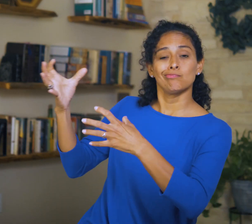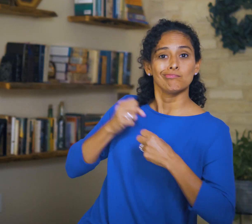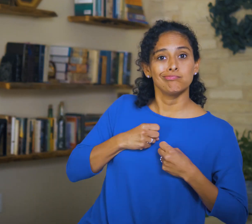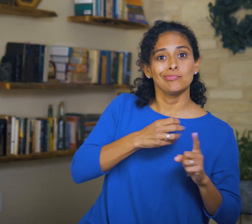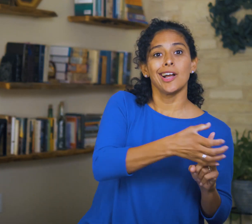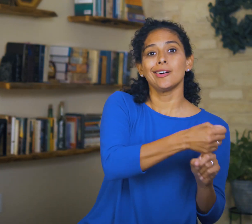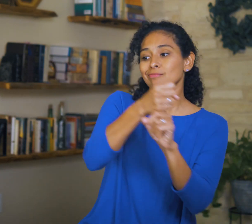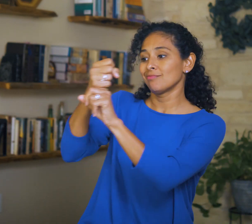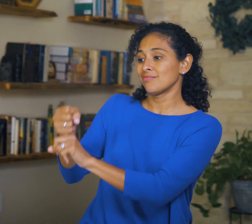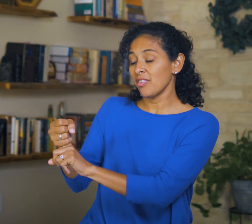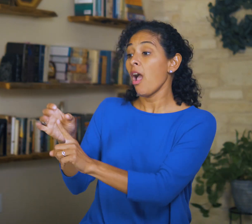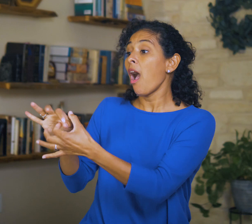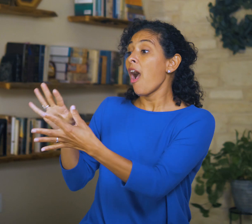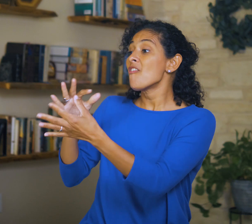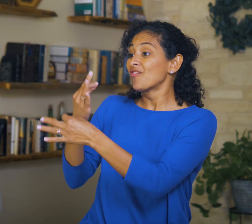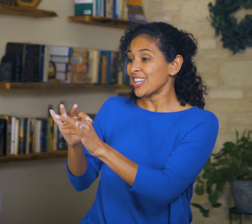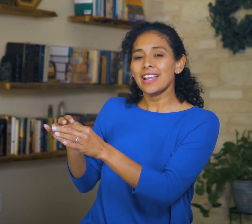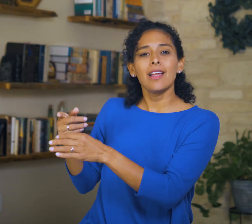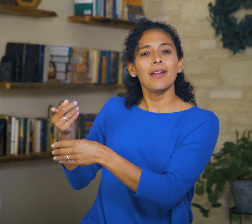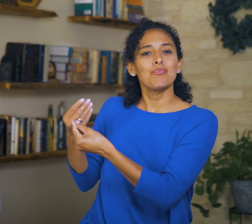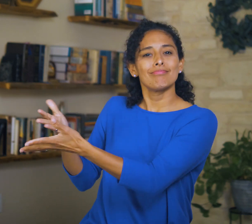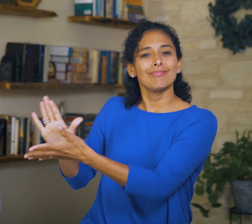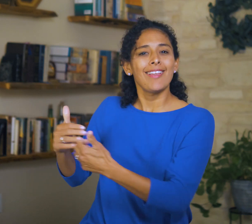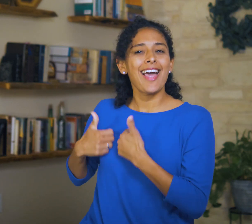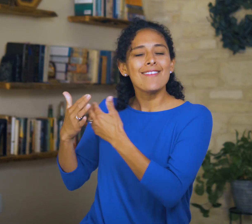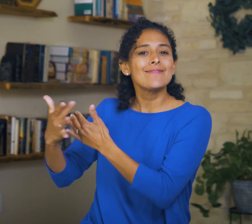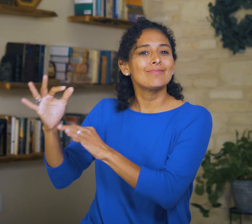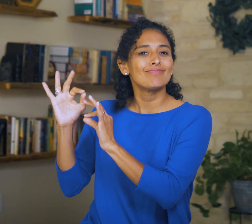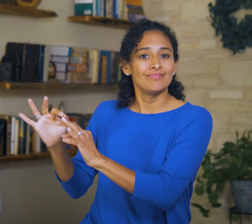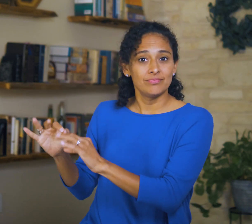was captured, then was provided for all the days of his life.